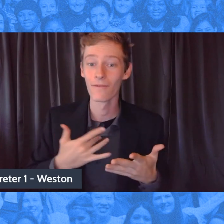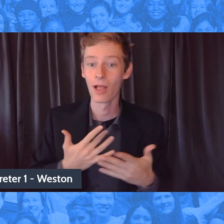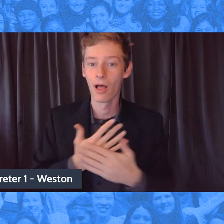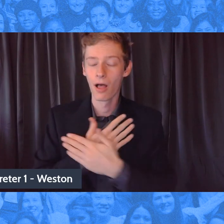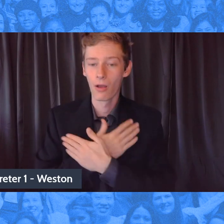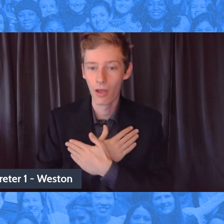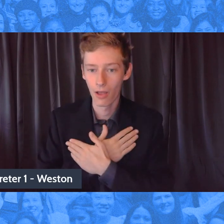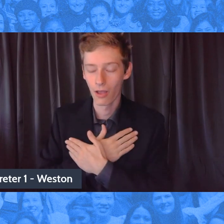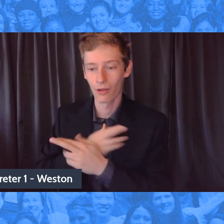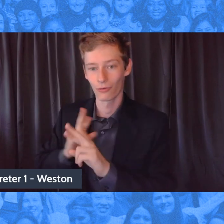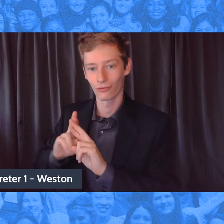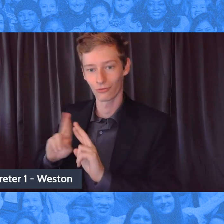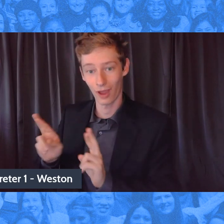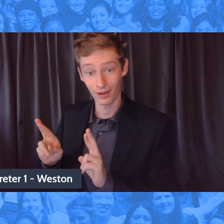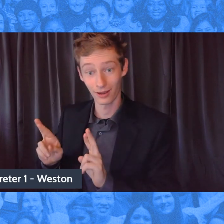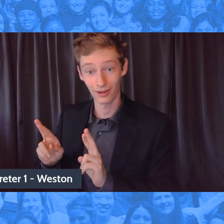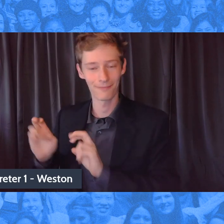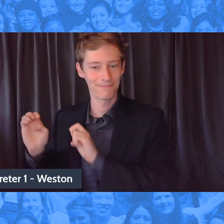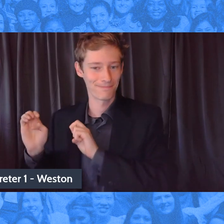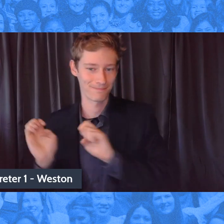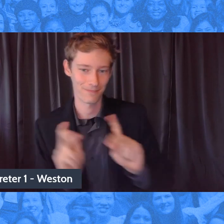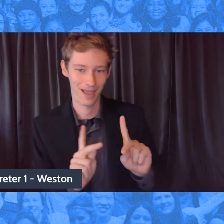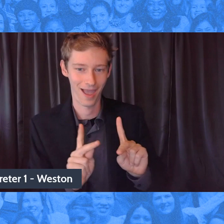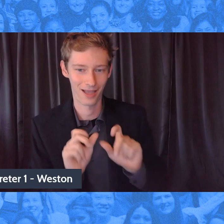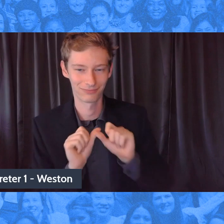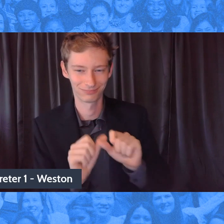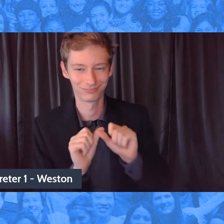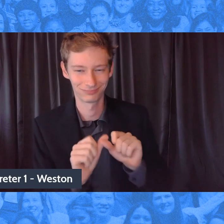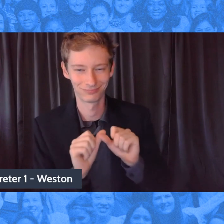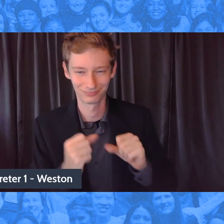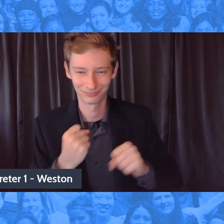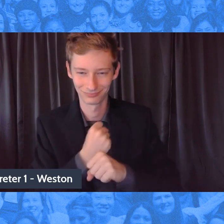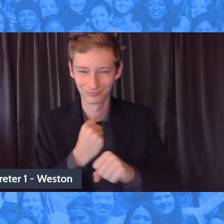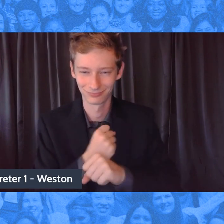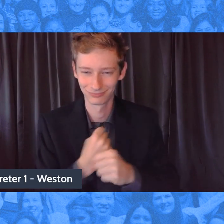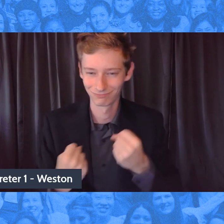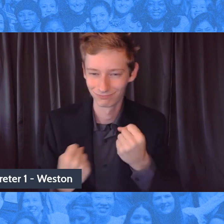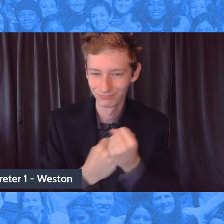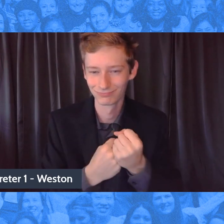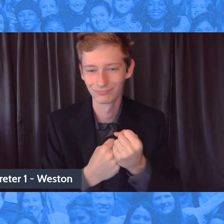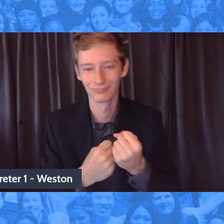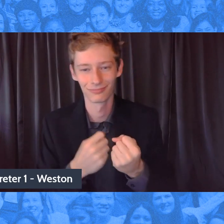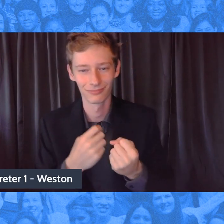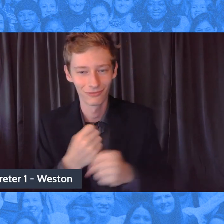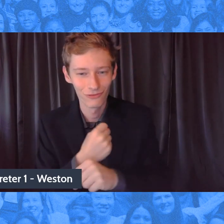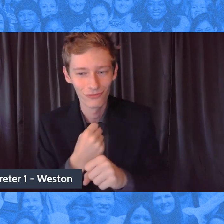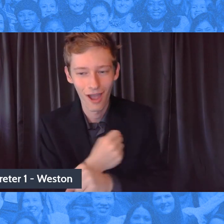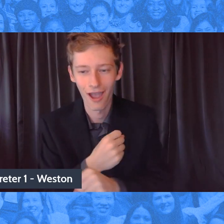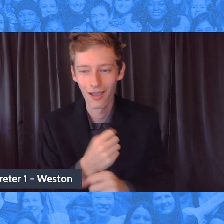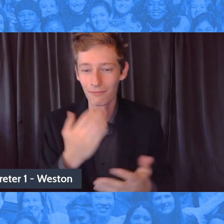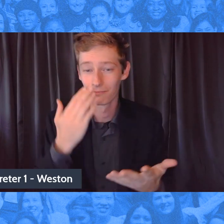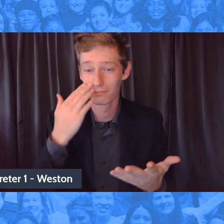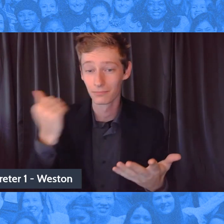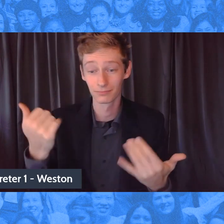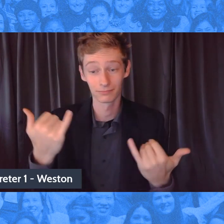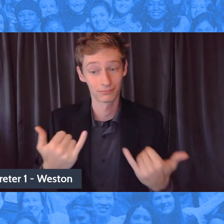we can go back and we can continue to advocate and to find because we're at a pivotal moment in time